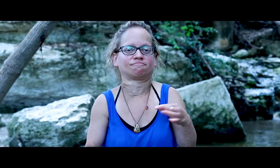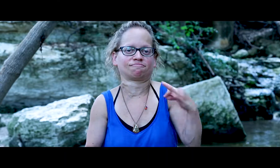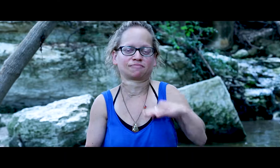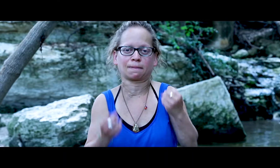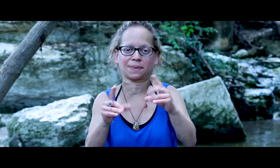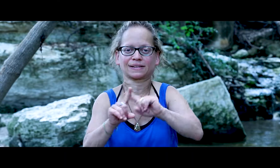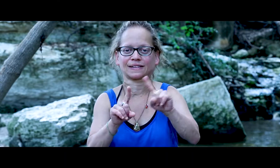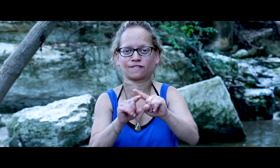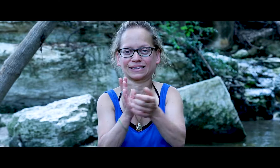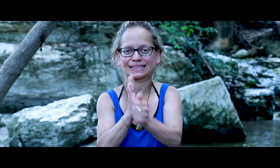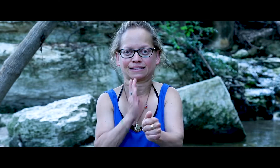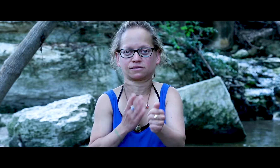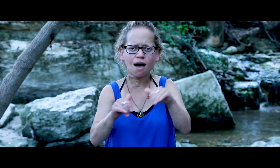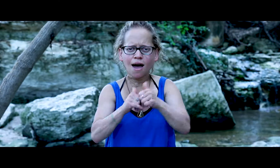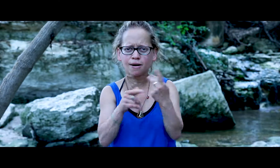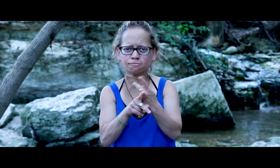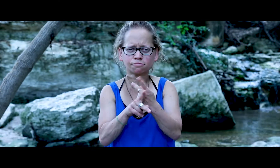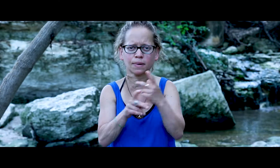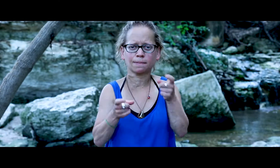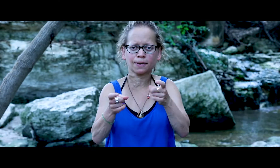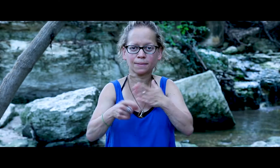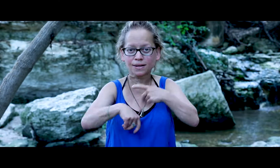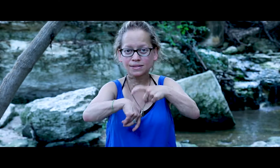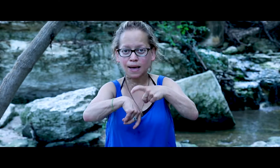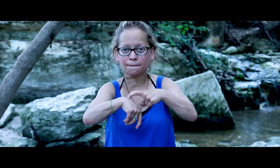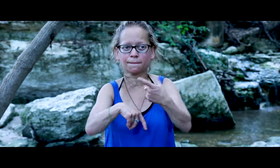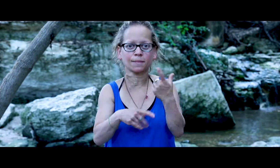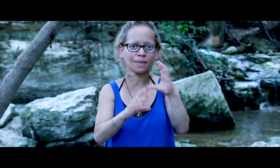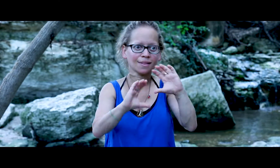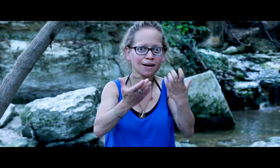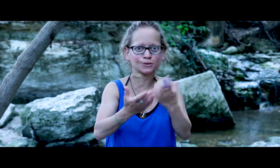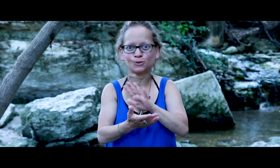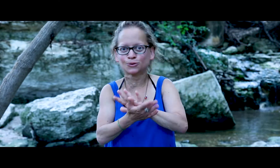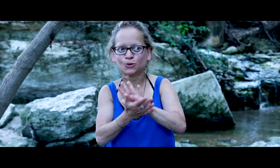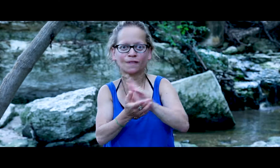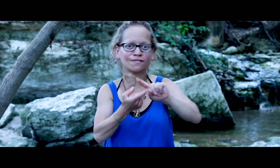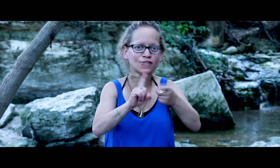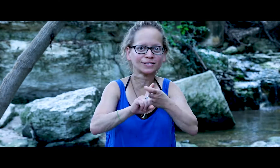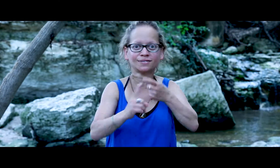After-school activities help develop different skills such as time management, school and social life balance,